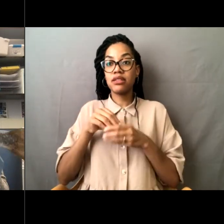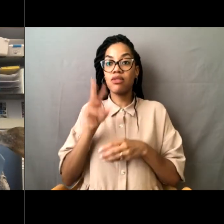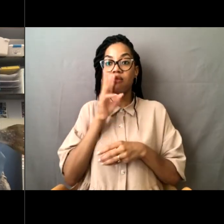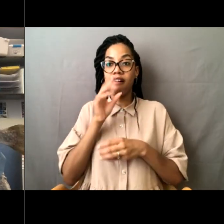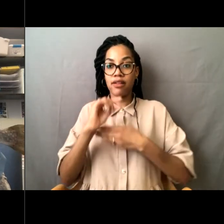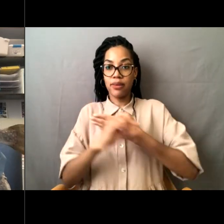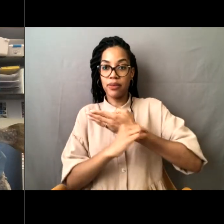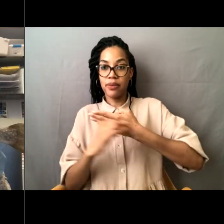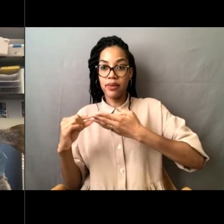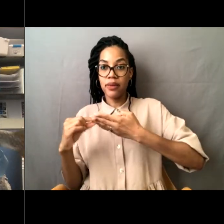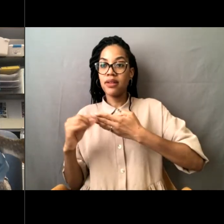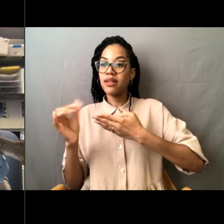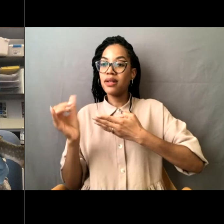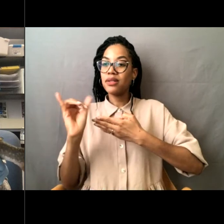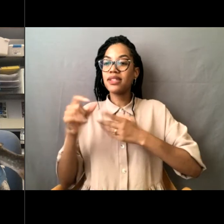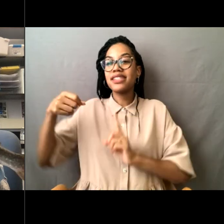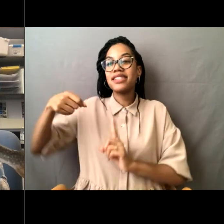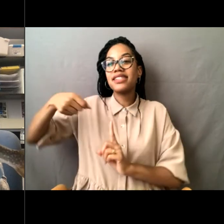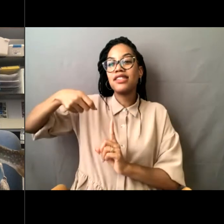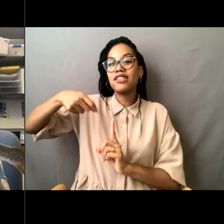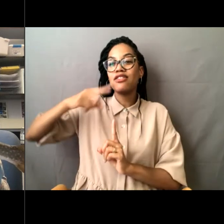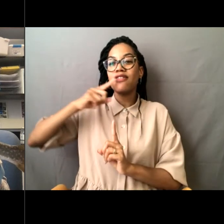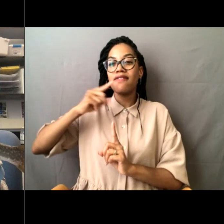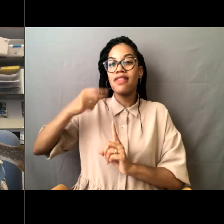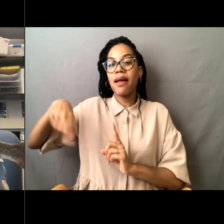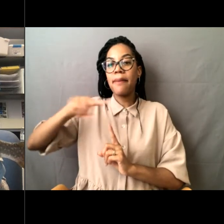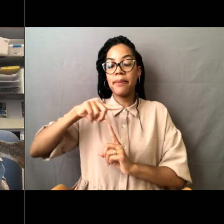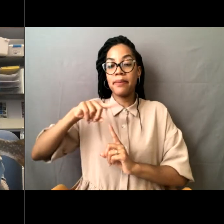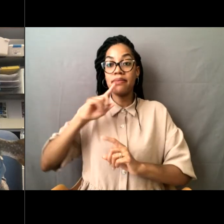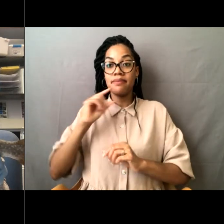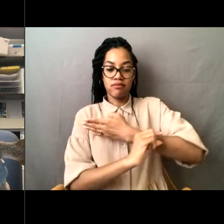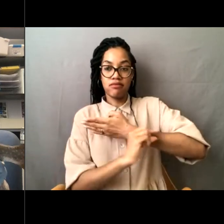it's like a little sensor for them. And they have that down the whole line of their body.